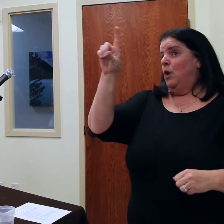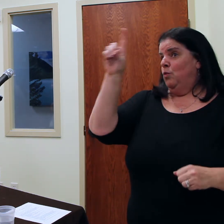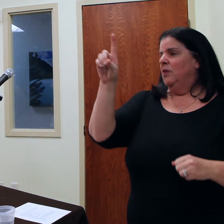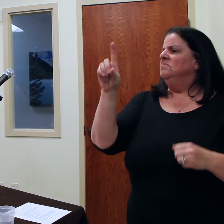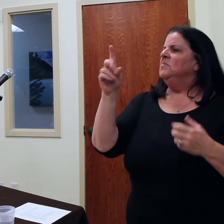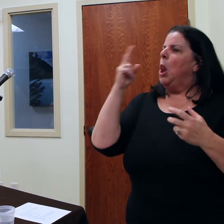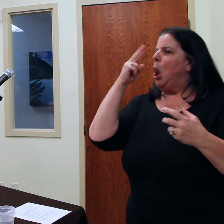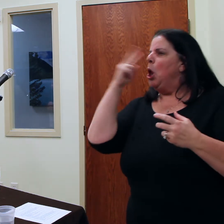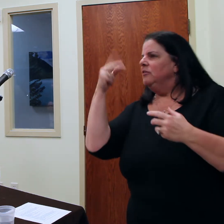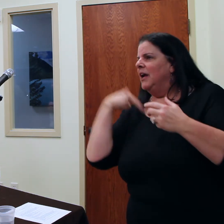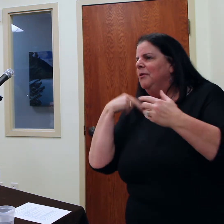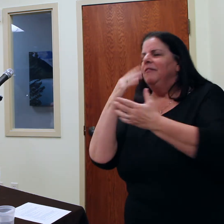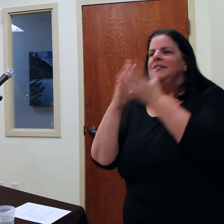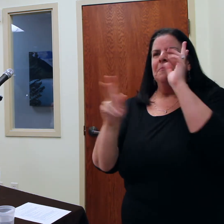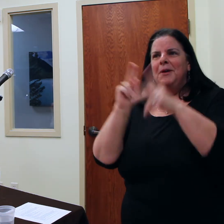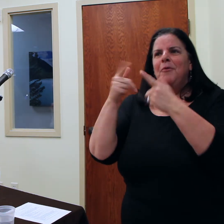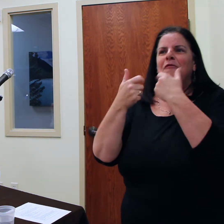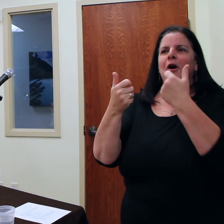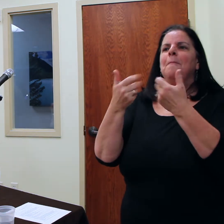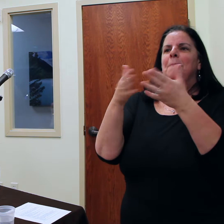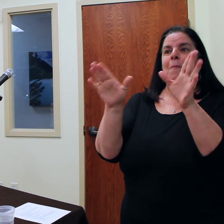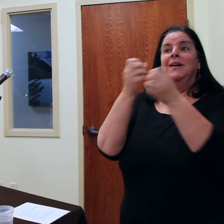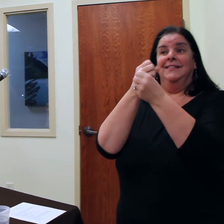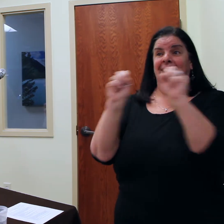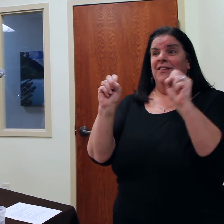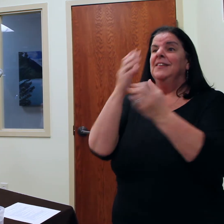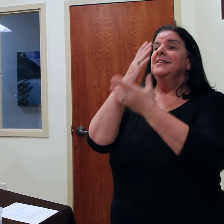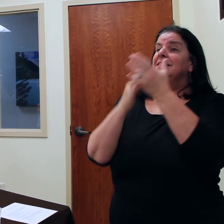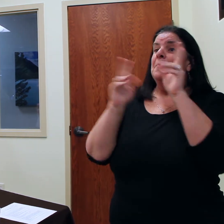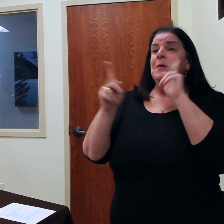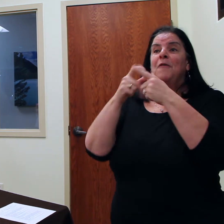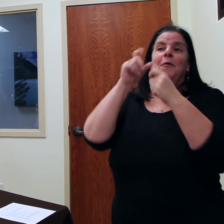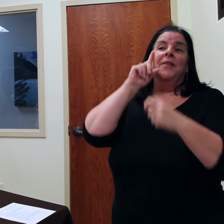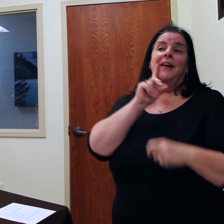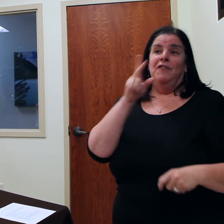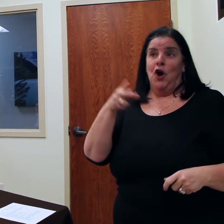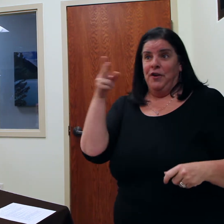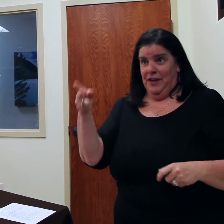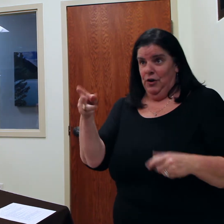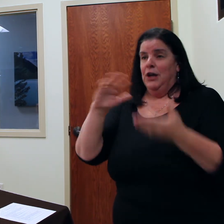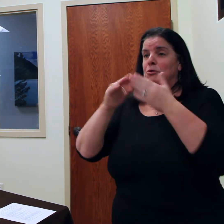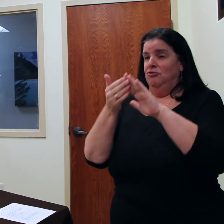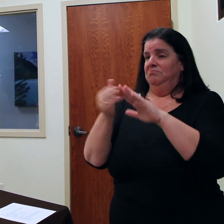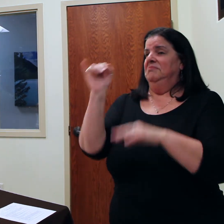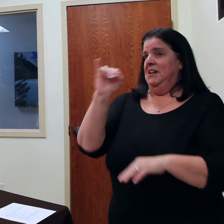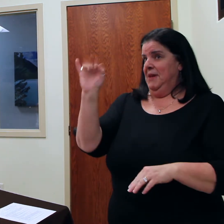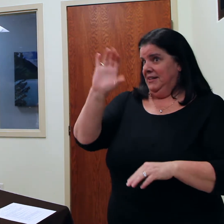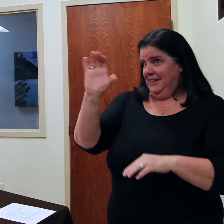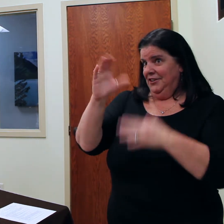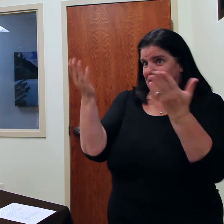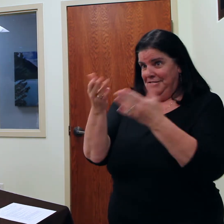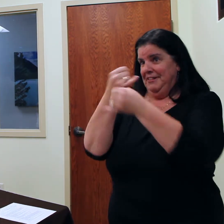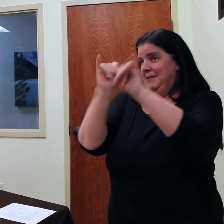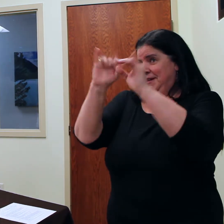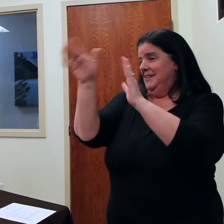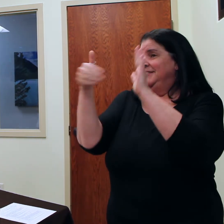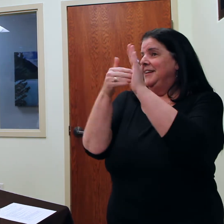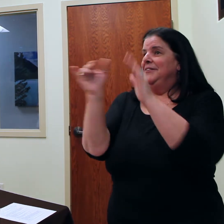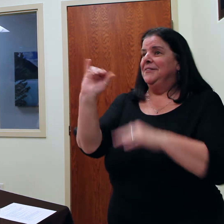from our public safety agency as well as some from the deaf and hard of hearing community in The Independence Center, which is great, I'm glad you all could make it.